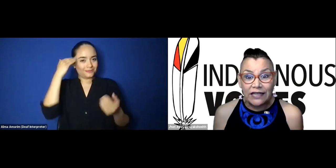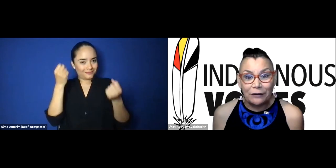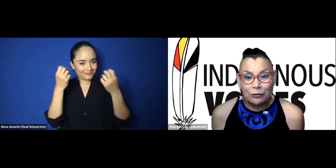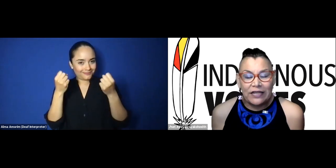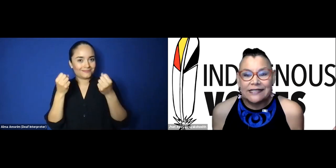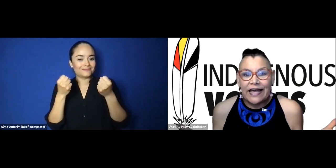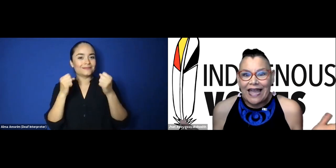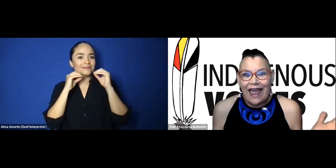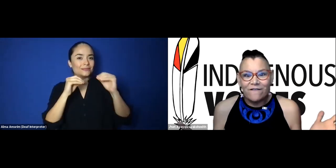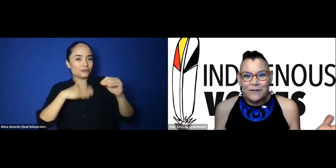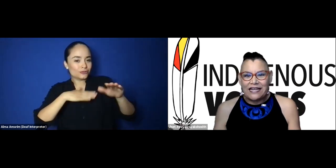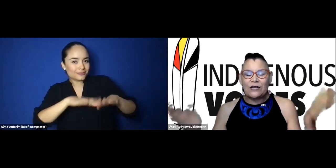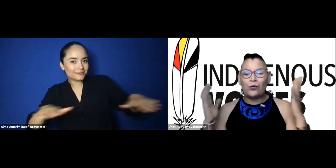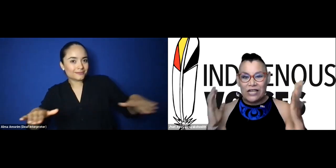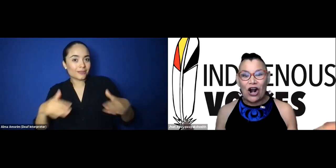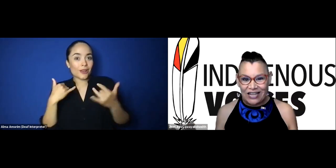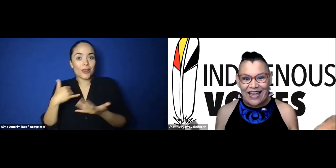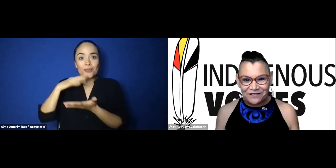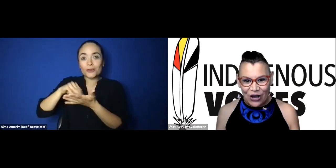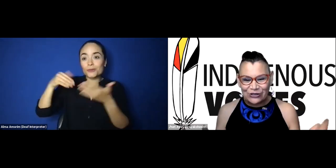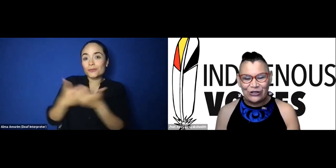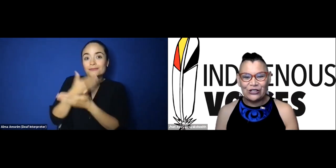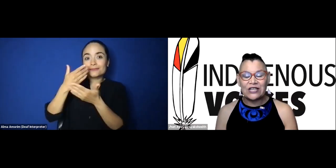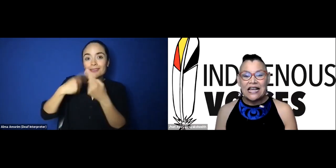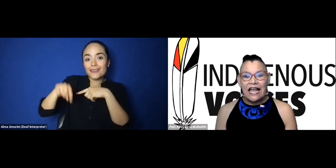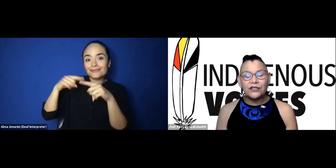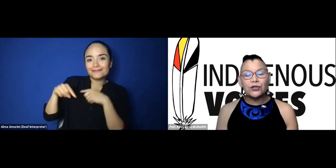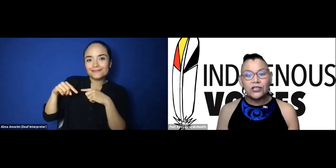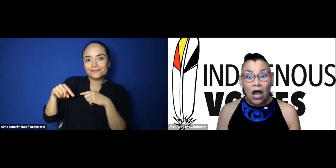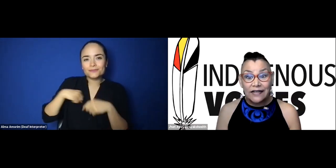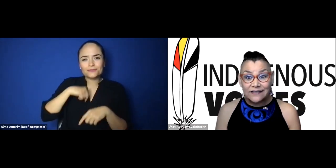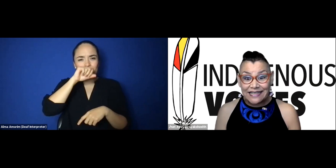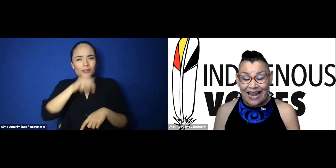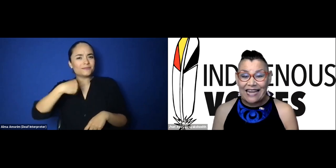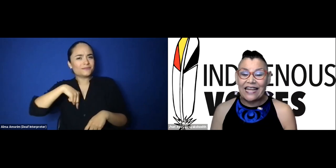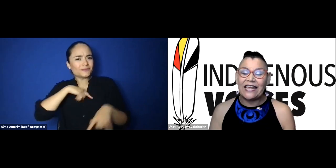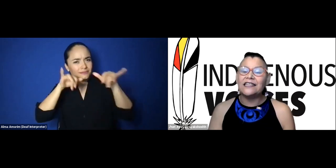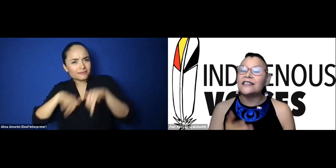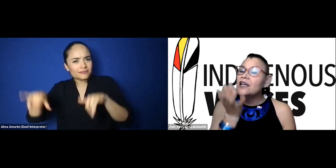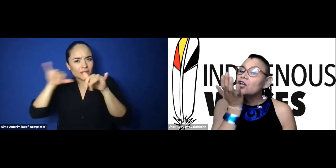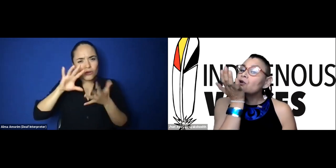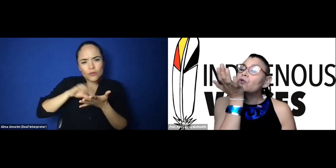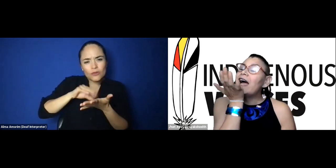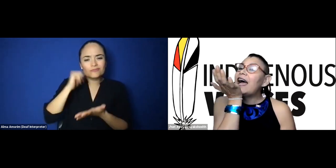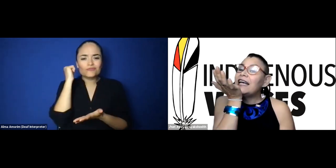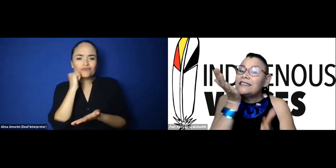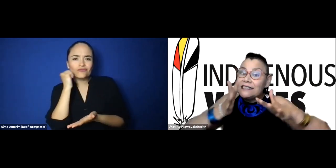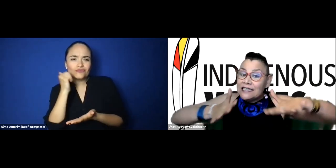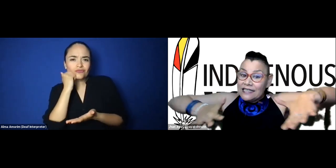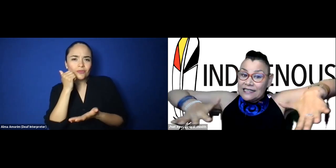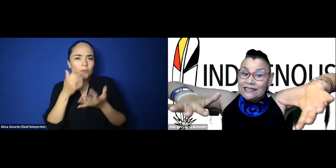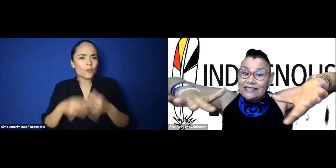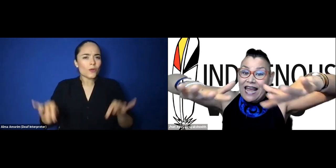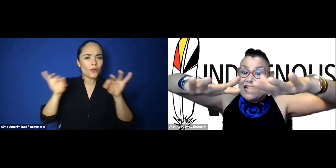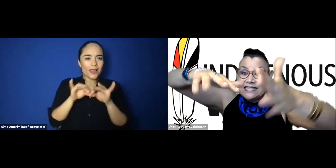language, because like everybody we are lifelong learners, and so the sign of the day is grass dancer.